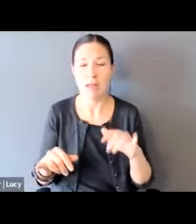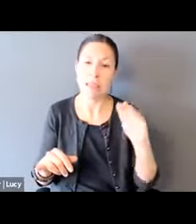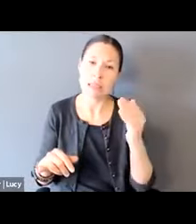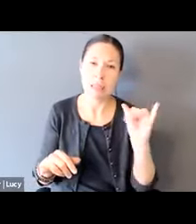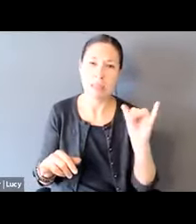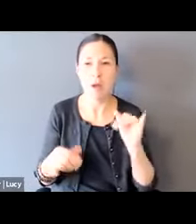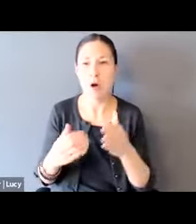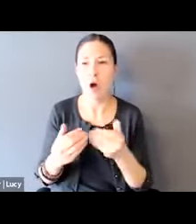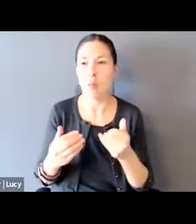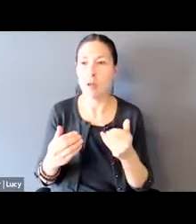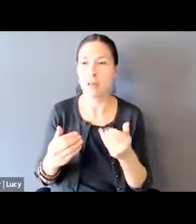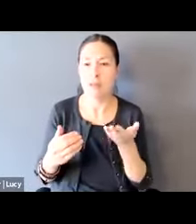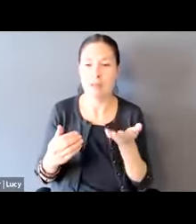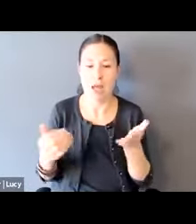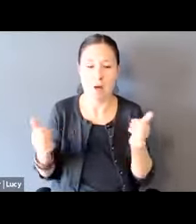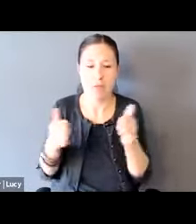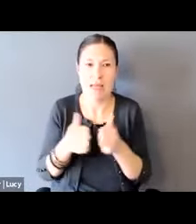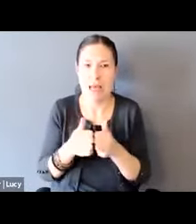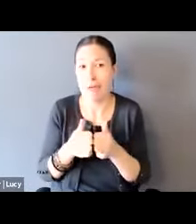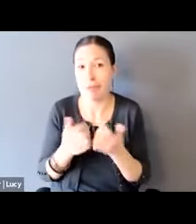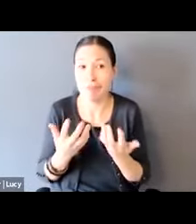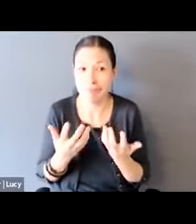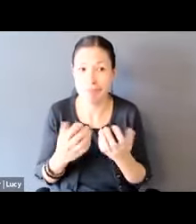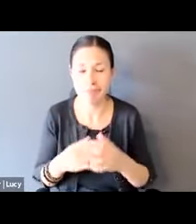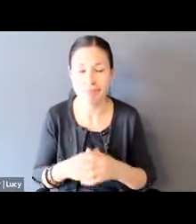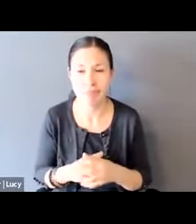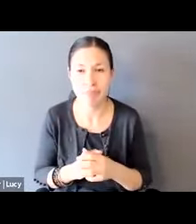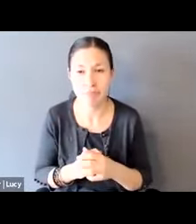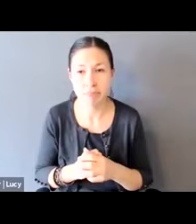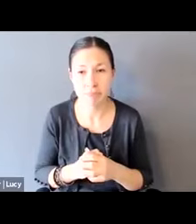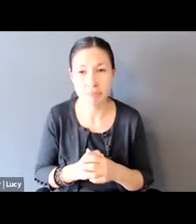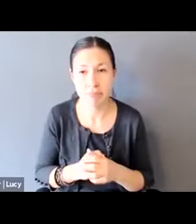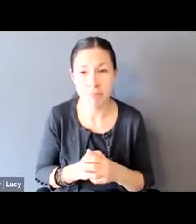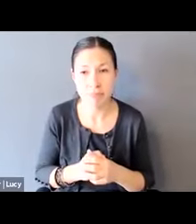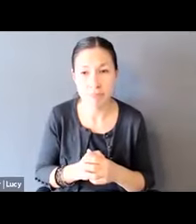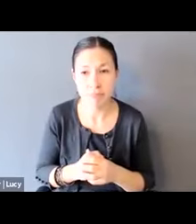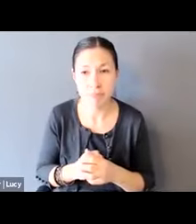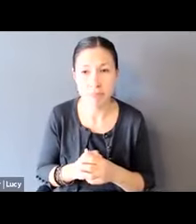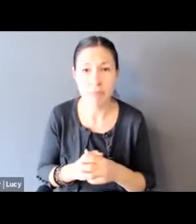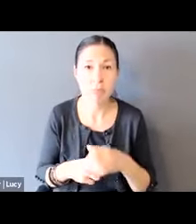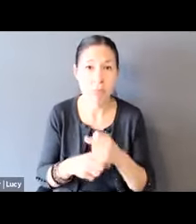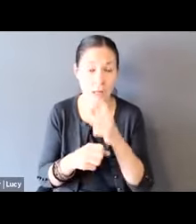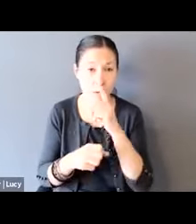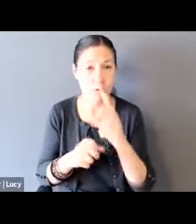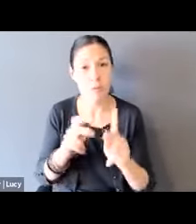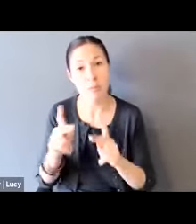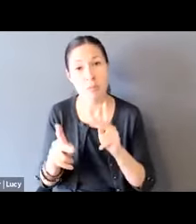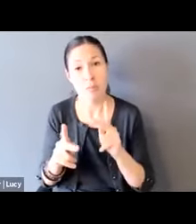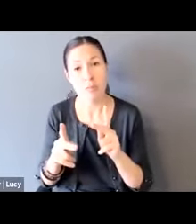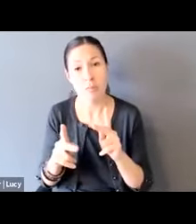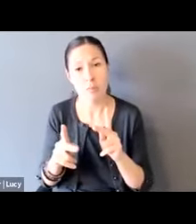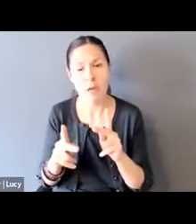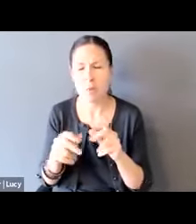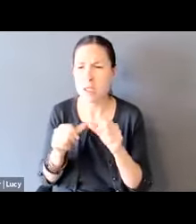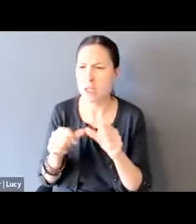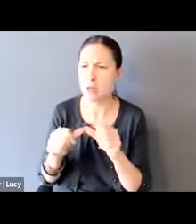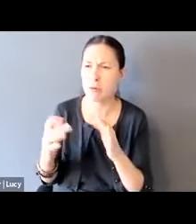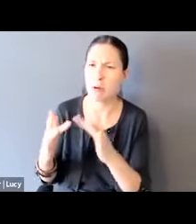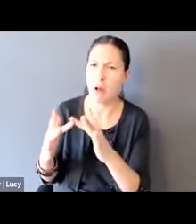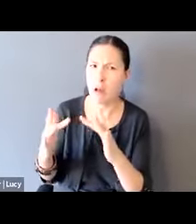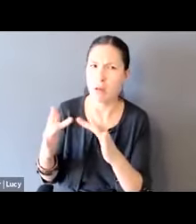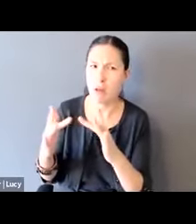So yeah, we want people to stay in communication with their loved ones and friends.